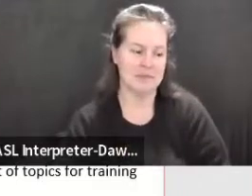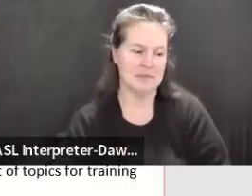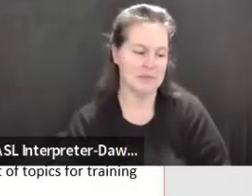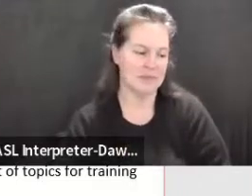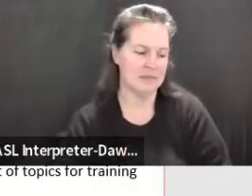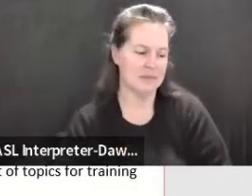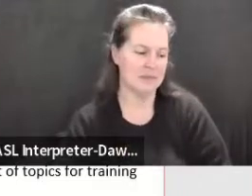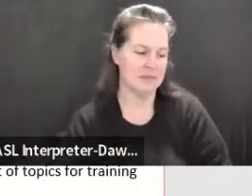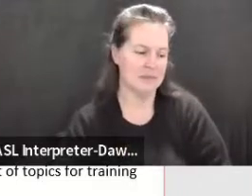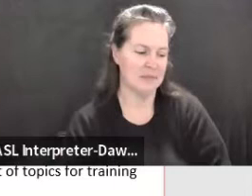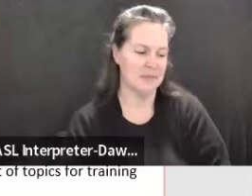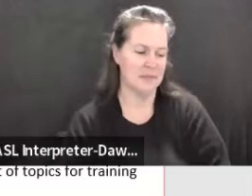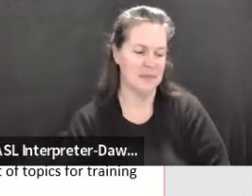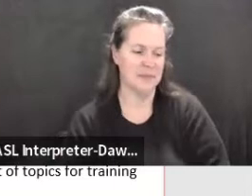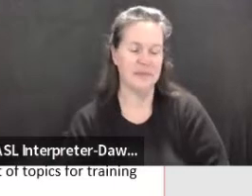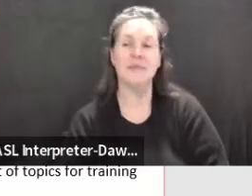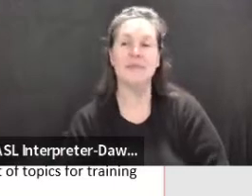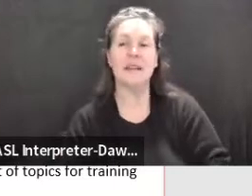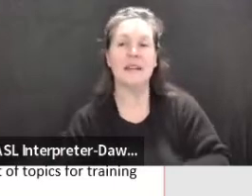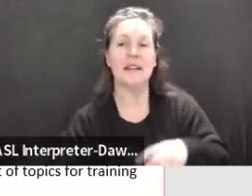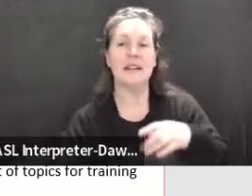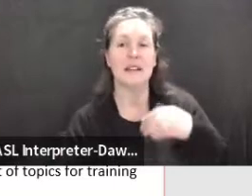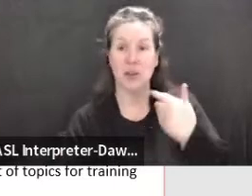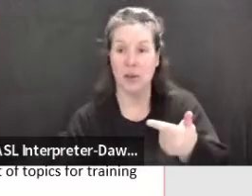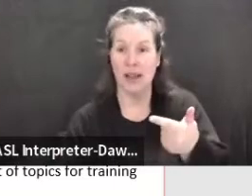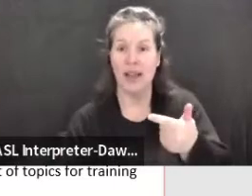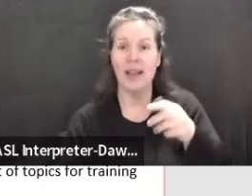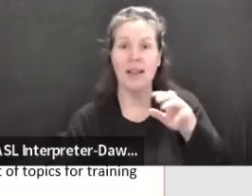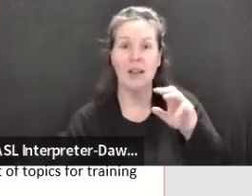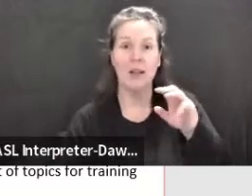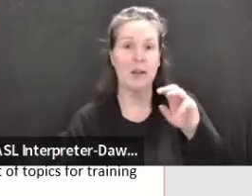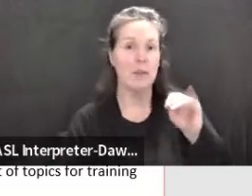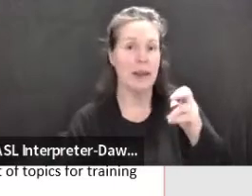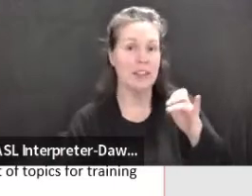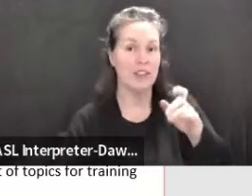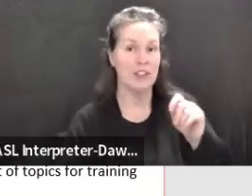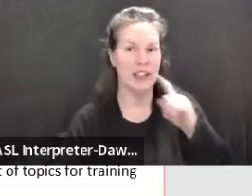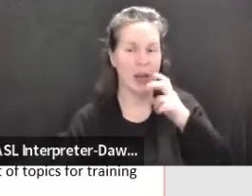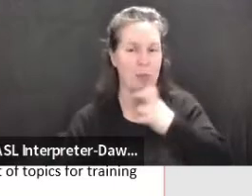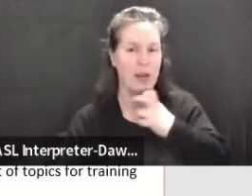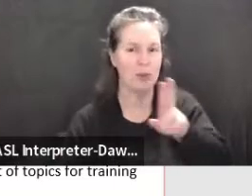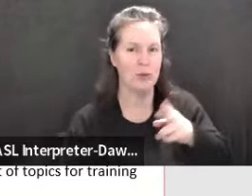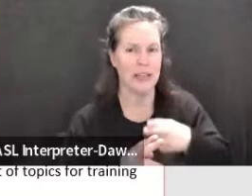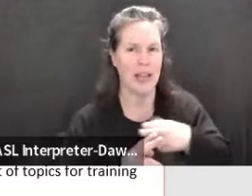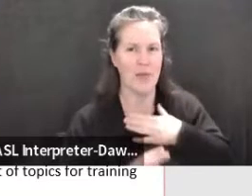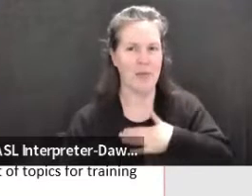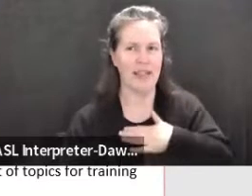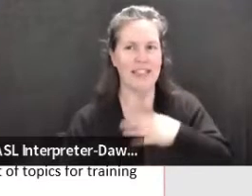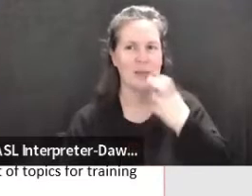Go ahead, you have the mic, Manji. I'm not sure if I, can you please pronounce your name or say your name too?